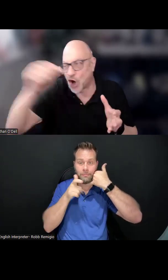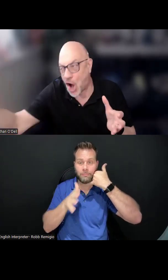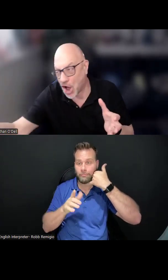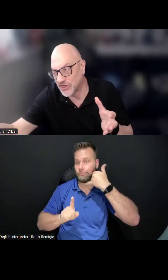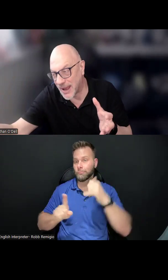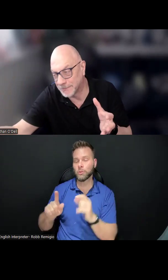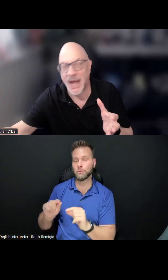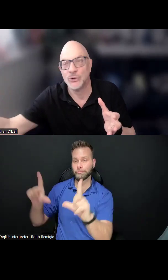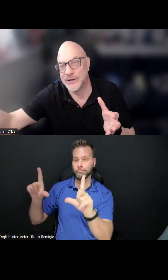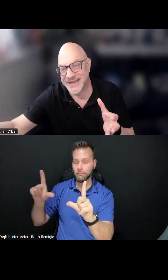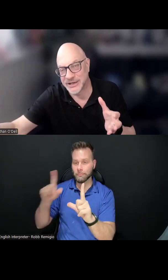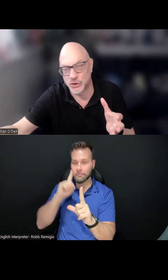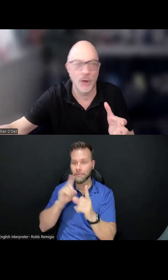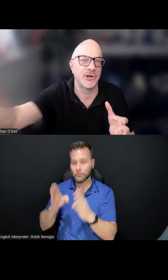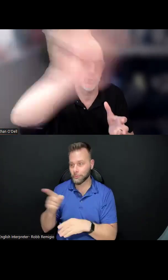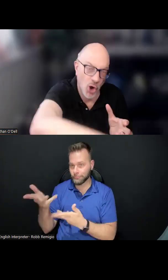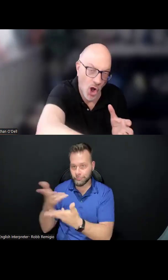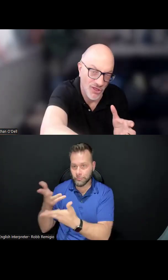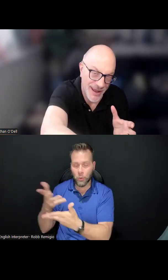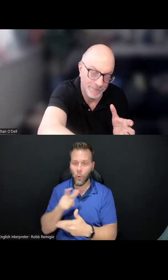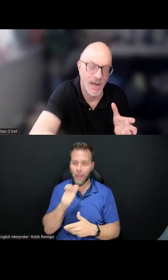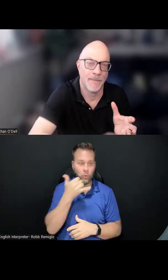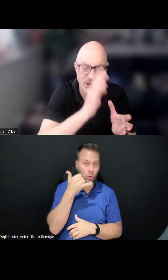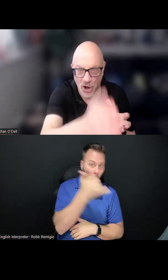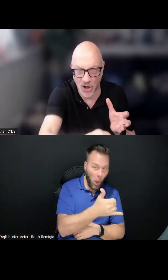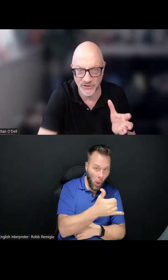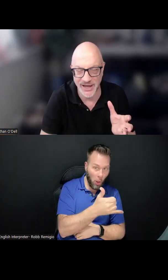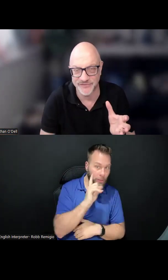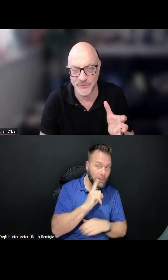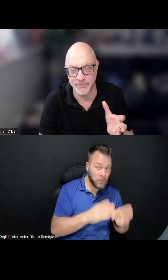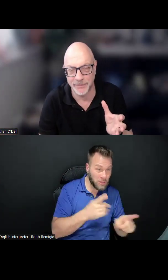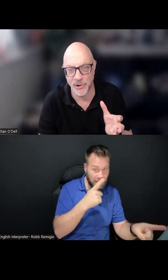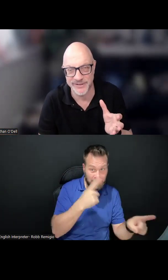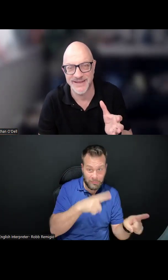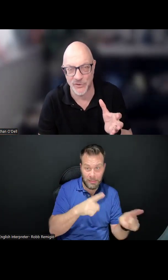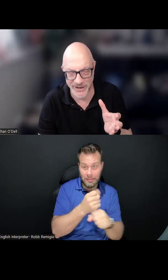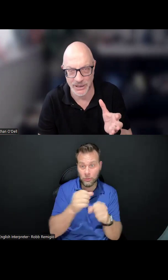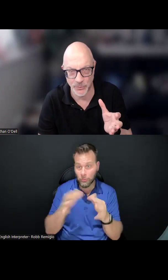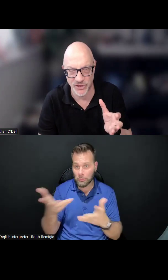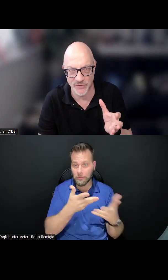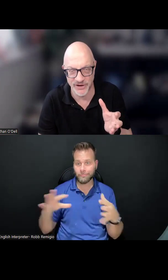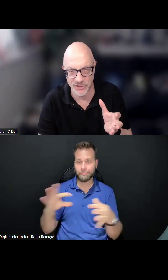the other person so you don't have to call them to get an interpreter to call them. But call the Deaf person